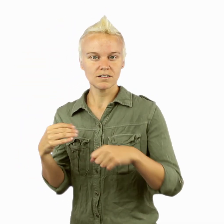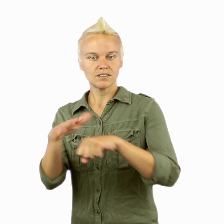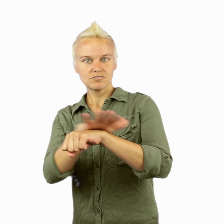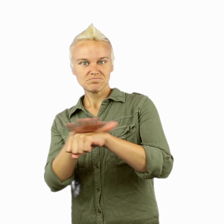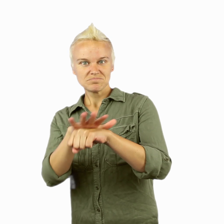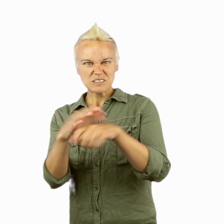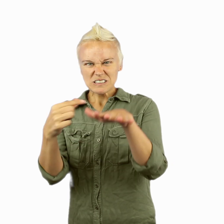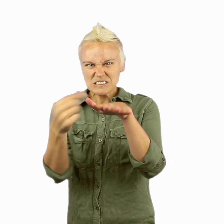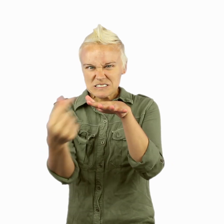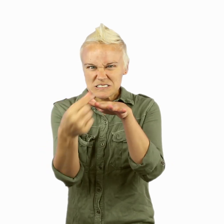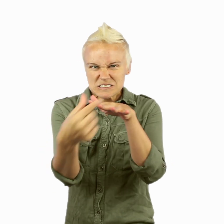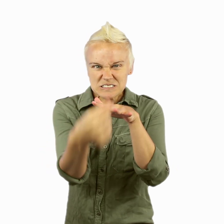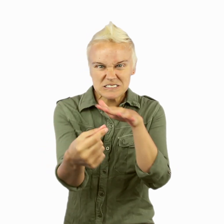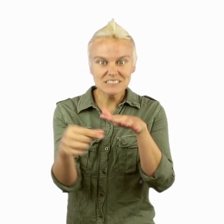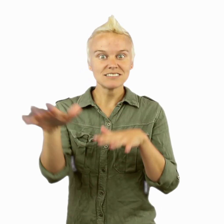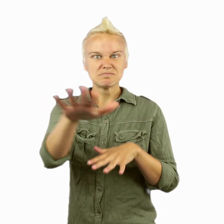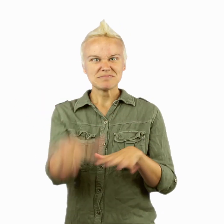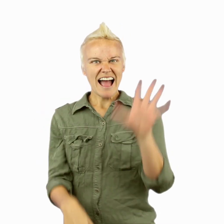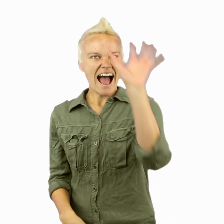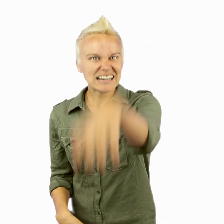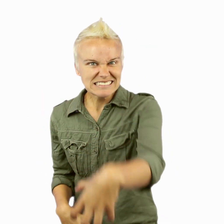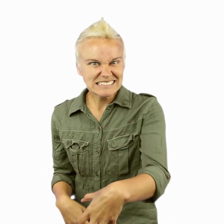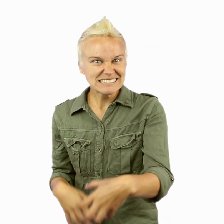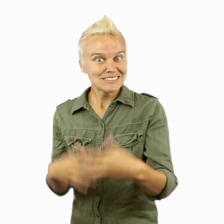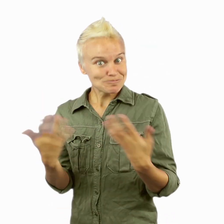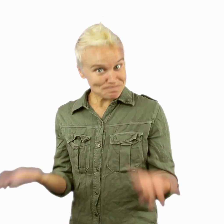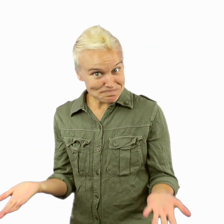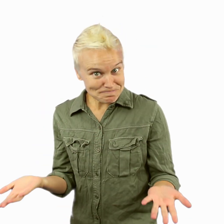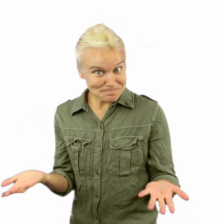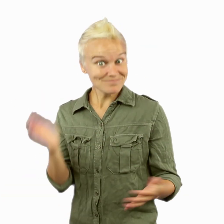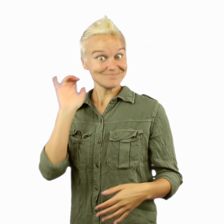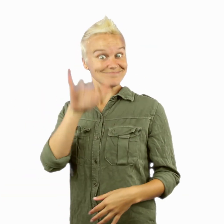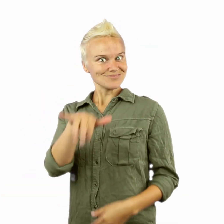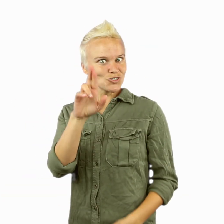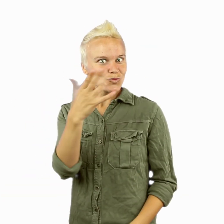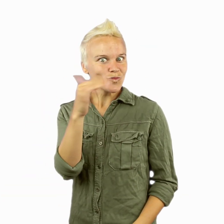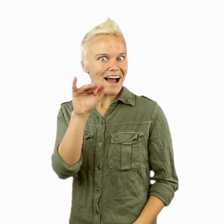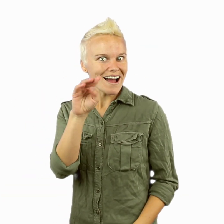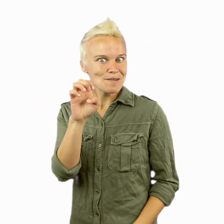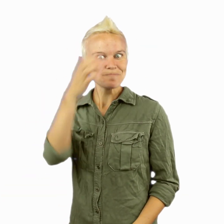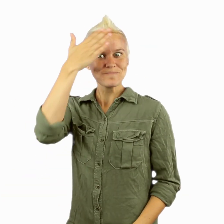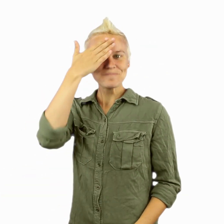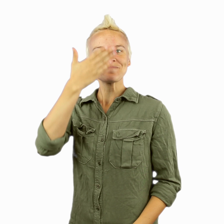while subsequent signs describe the lion's fangs by its chin, fur at the chest,